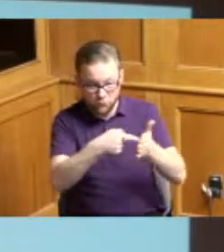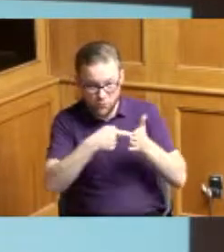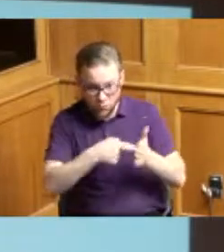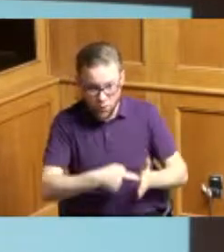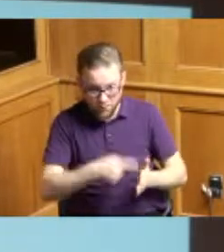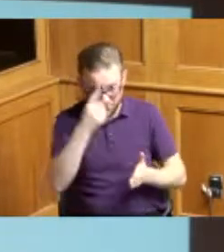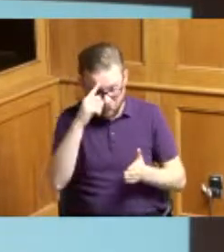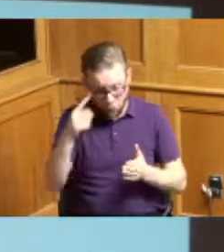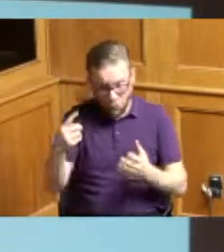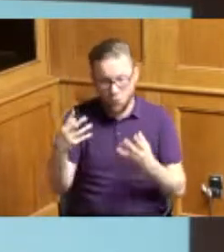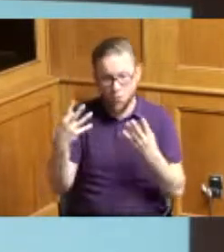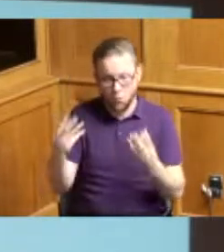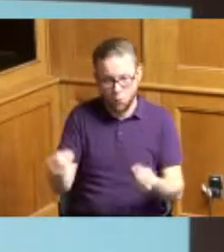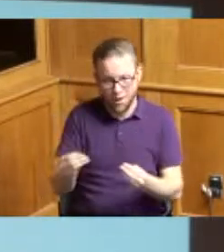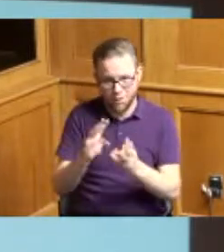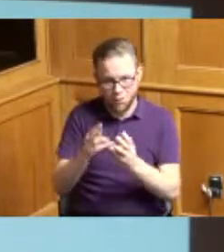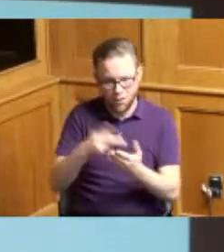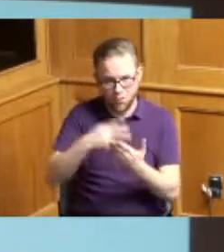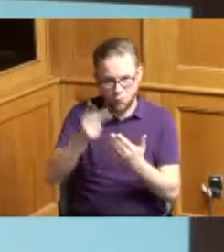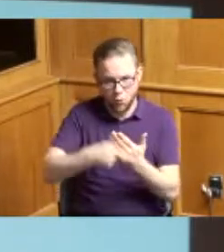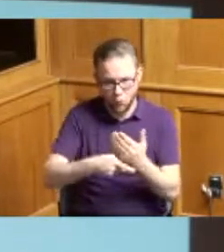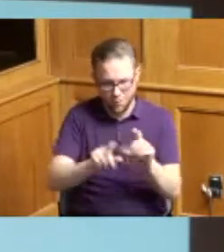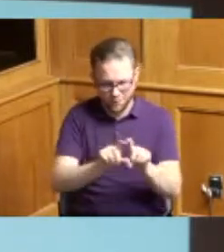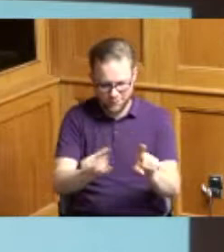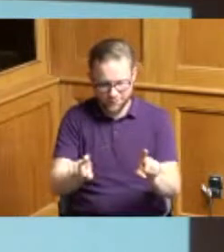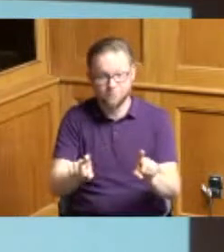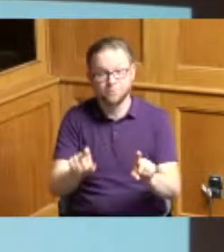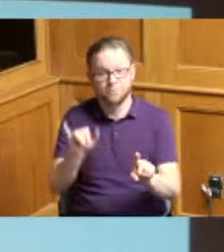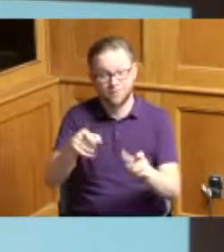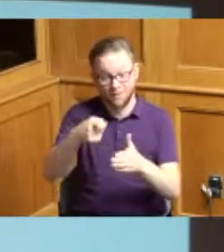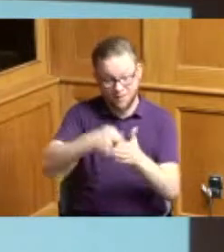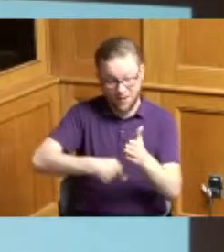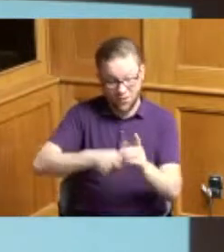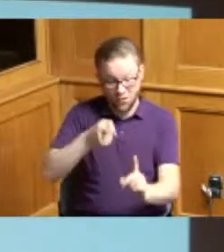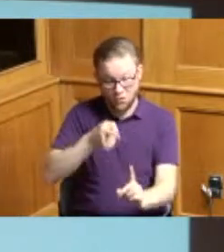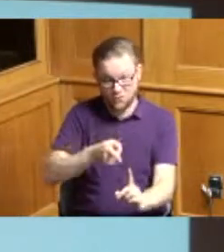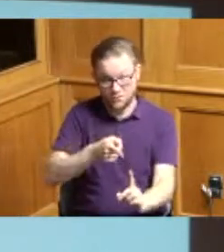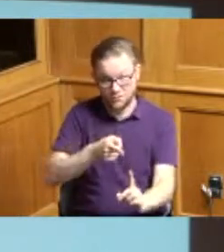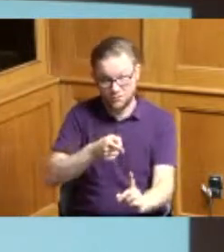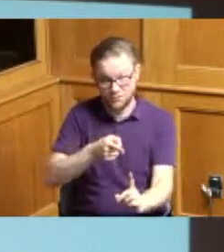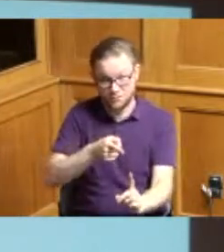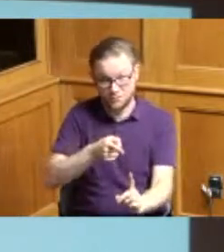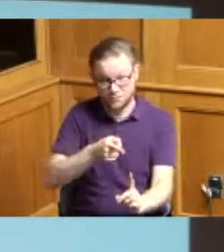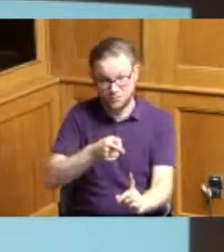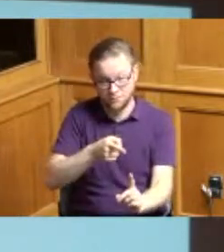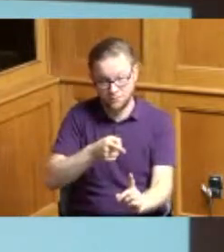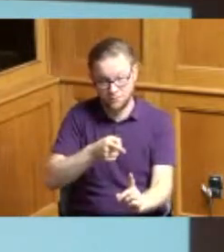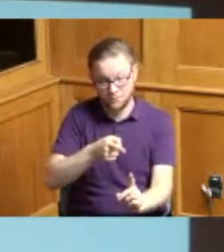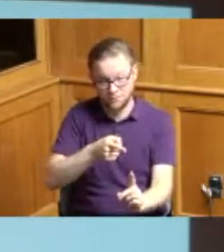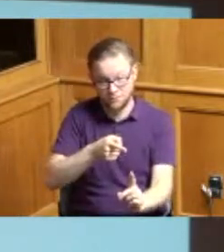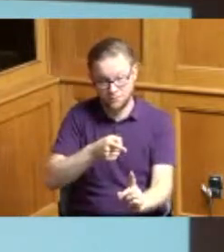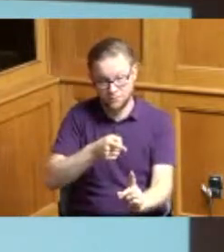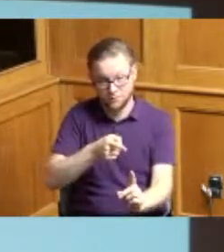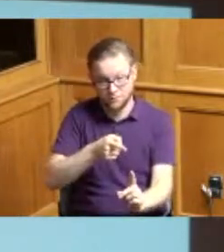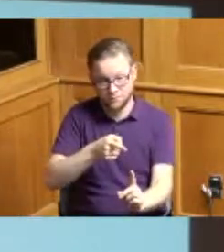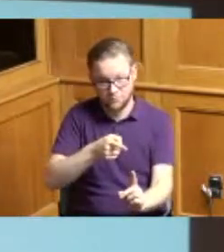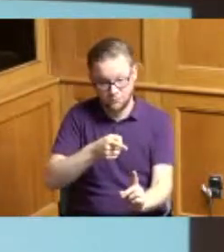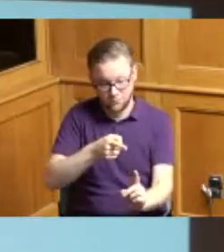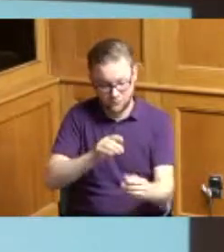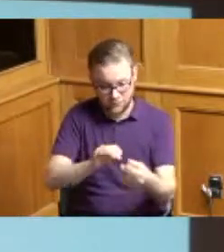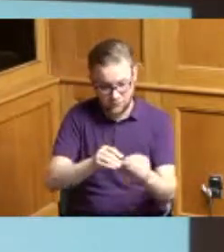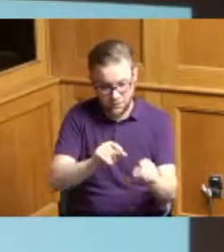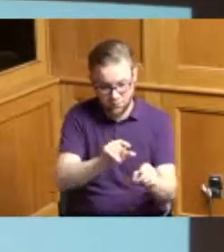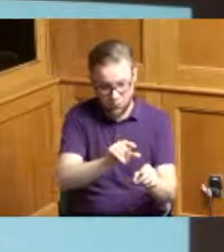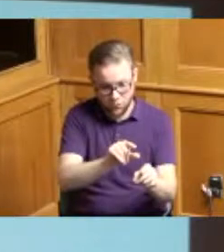programs and efforts and that is a cost that is used to then serve as the numerator